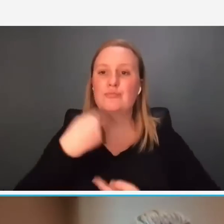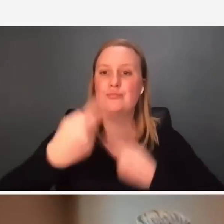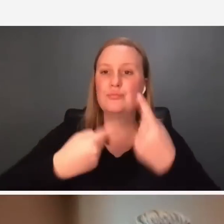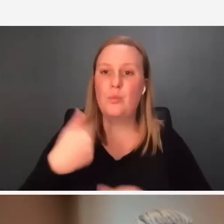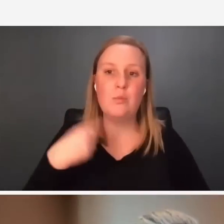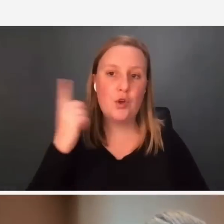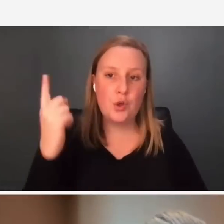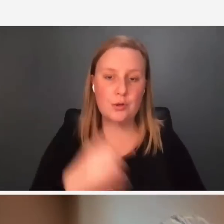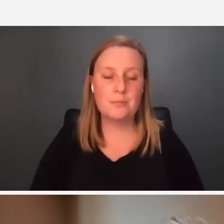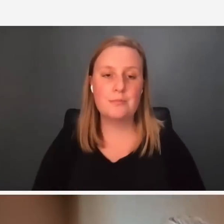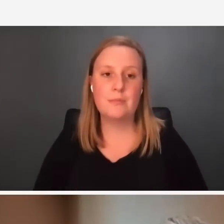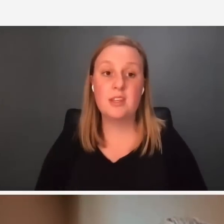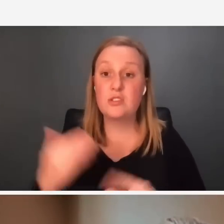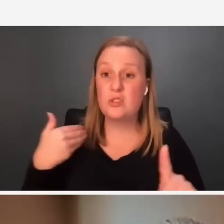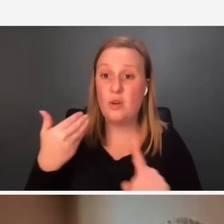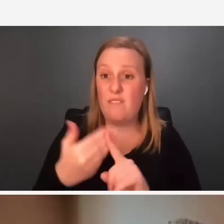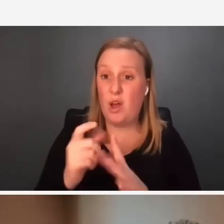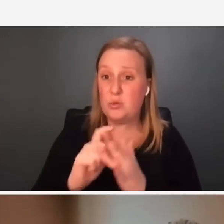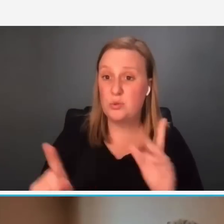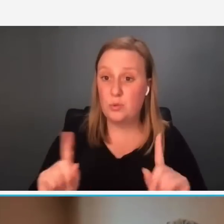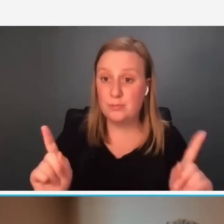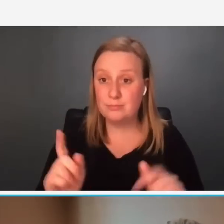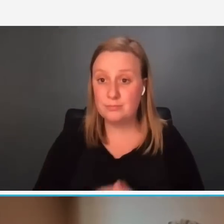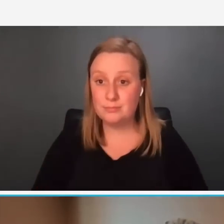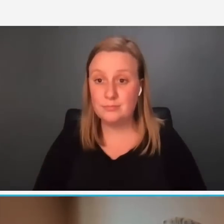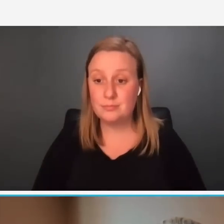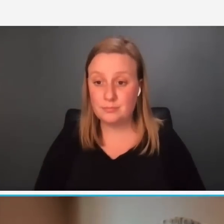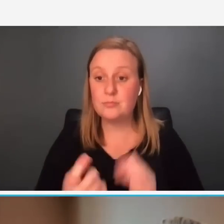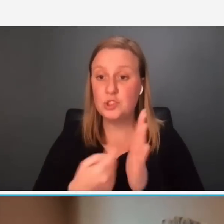So where are we up to? The Royal Commission released its report back in